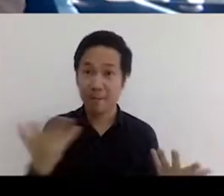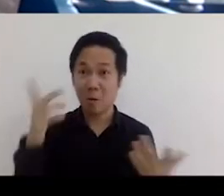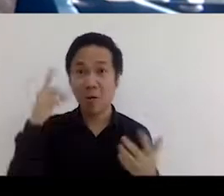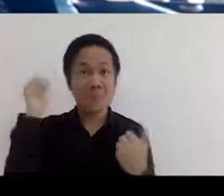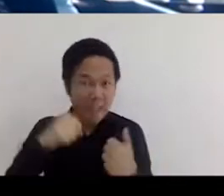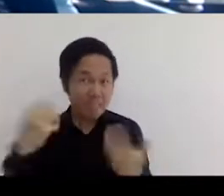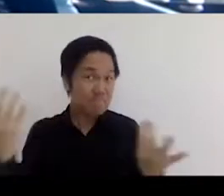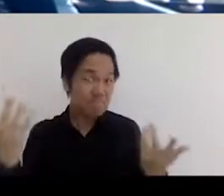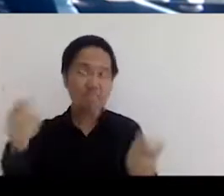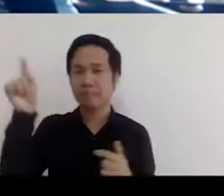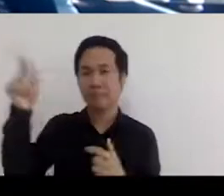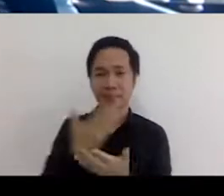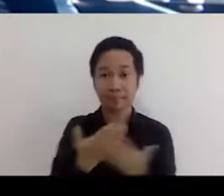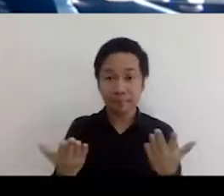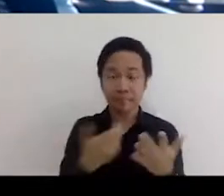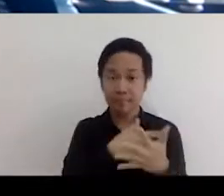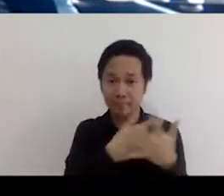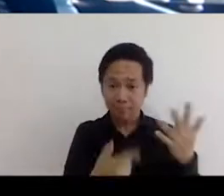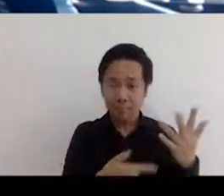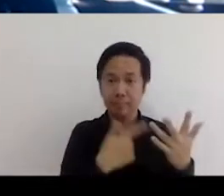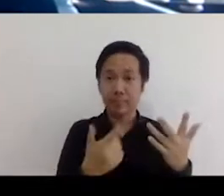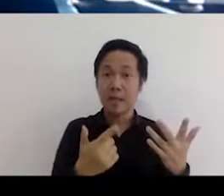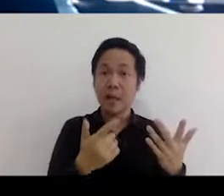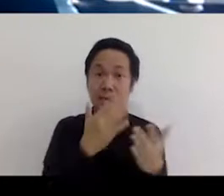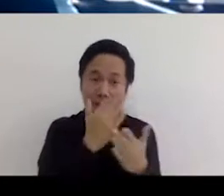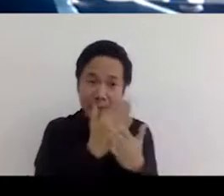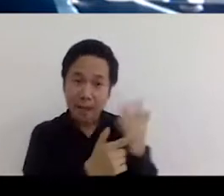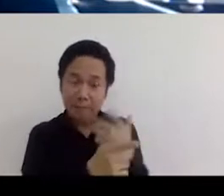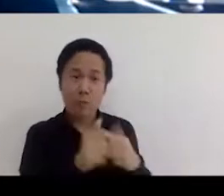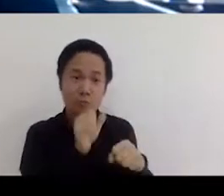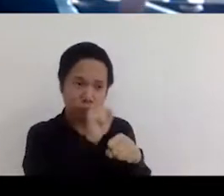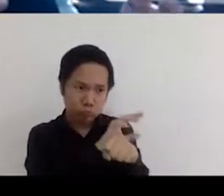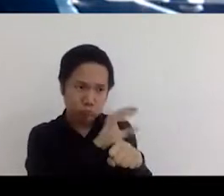And we also extended the psychosocial support to the caregivers of people with disability.